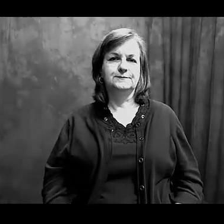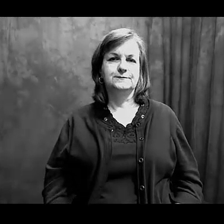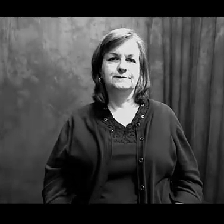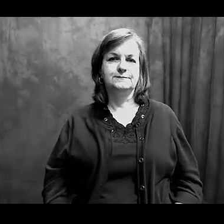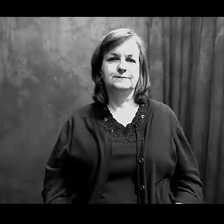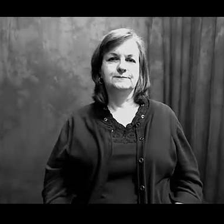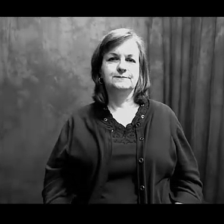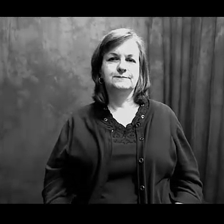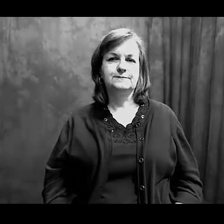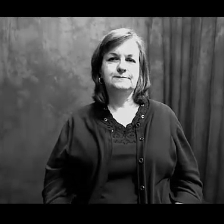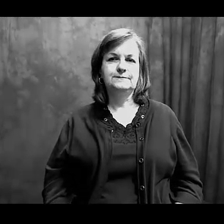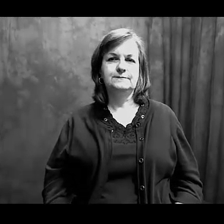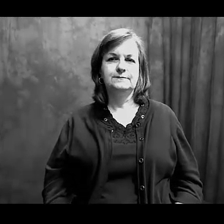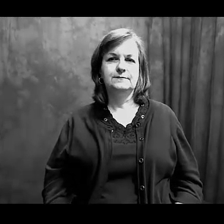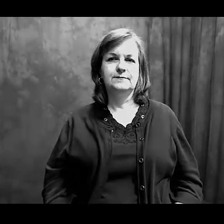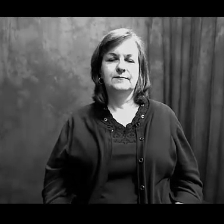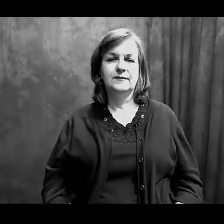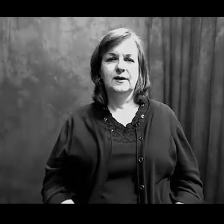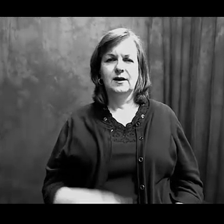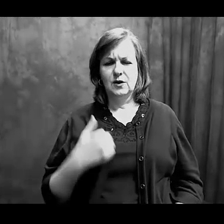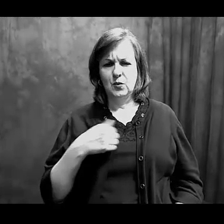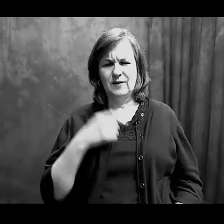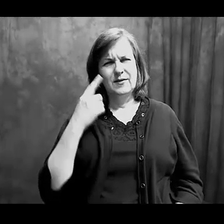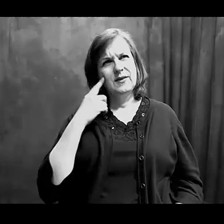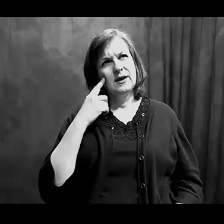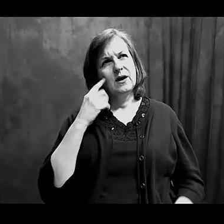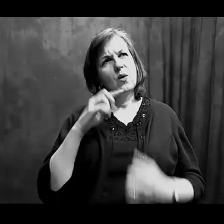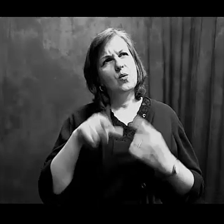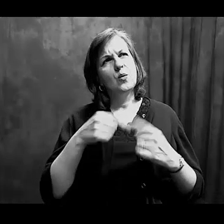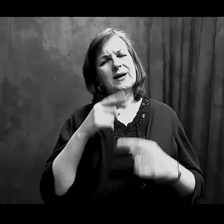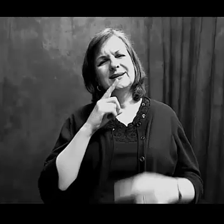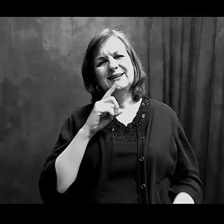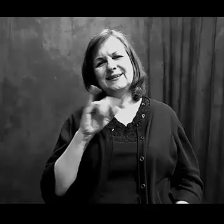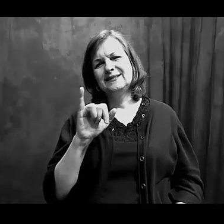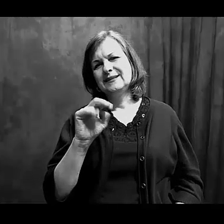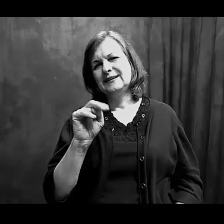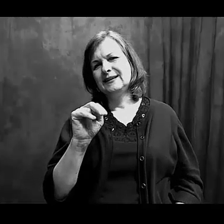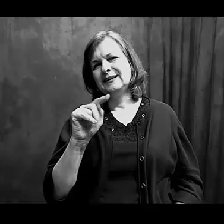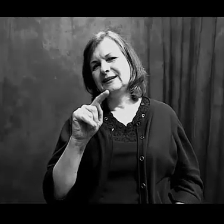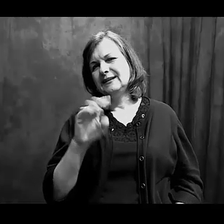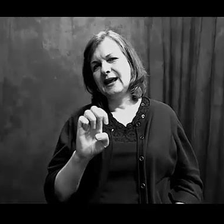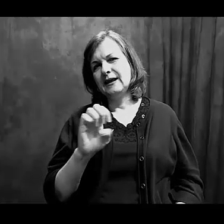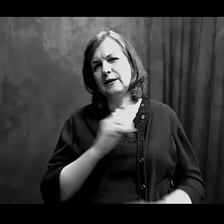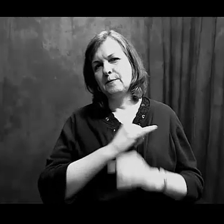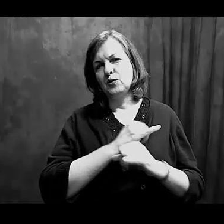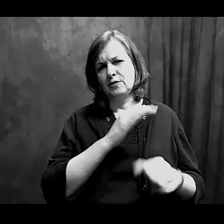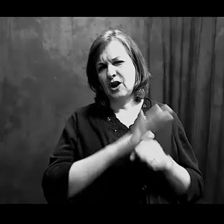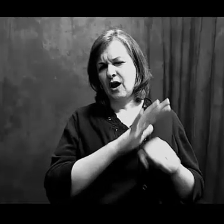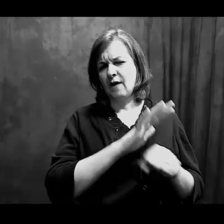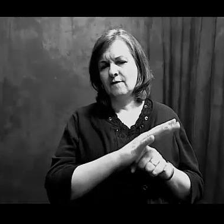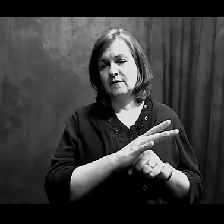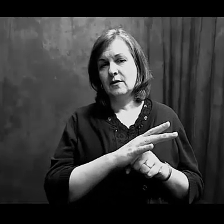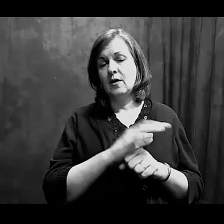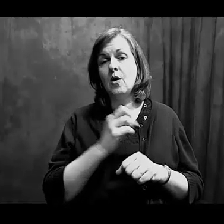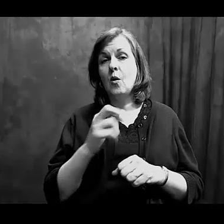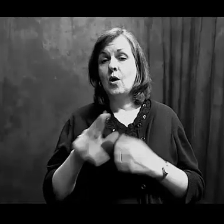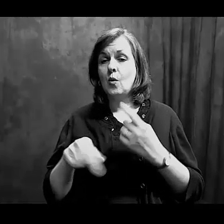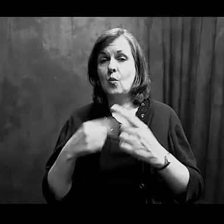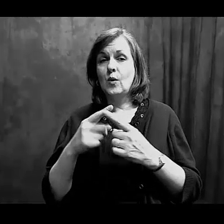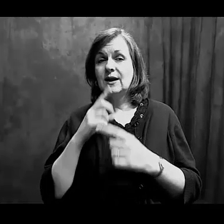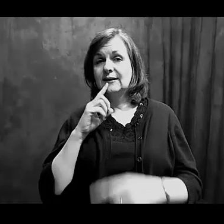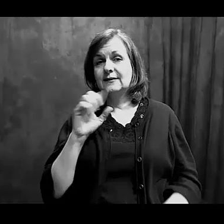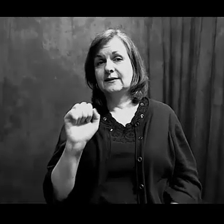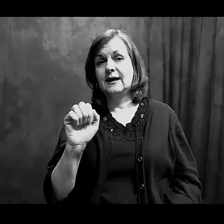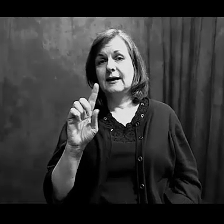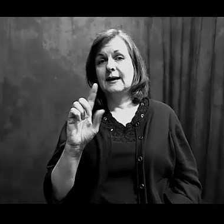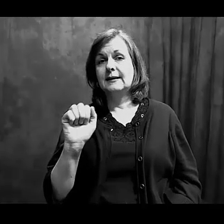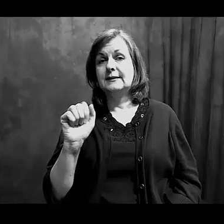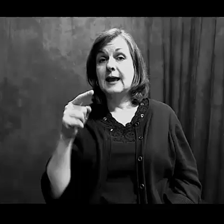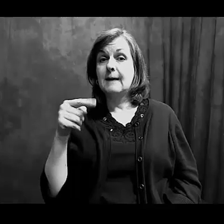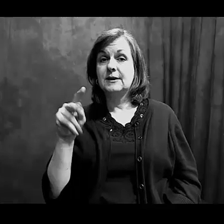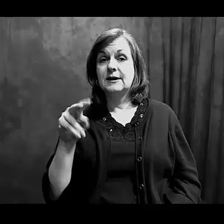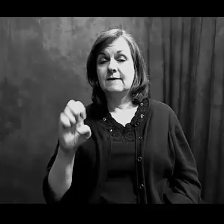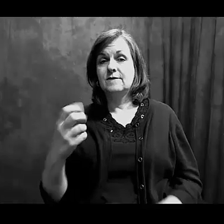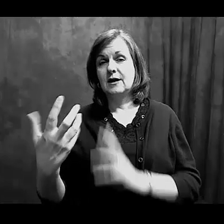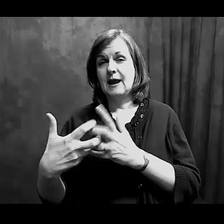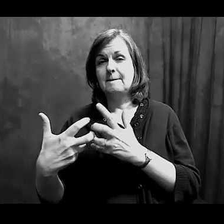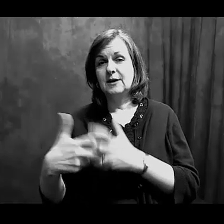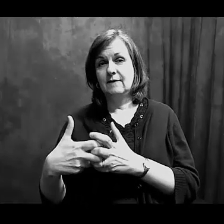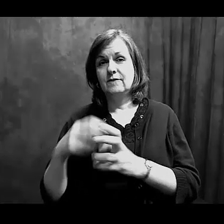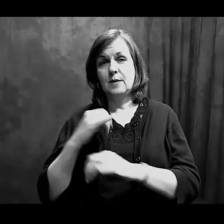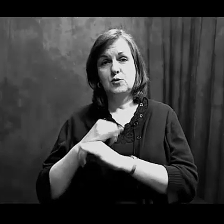so what we have to consider is when is innate immunity good enough and when is adaptive immunity going to be better for us